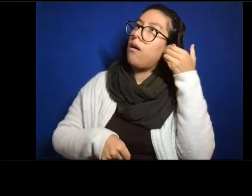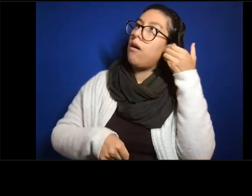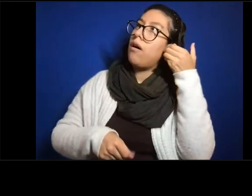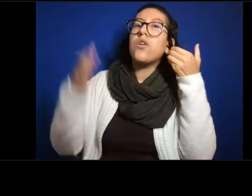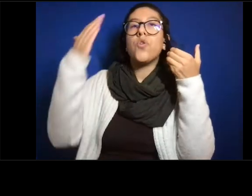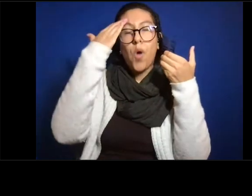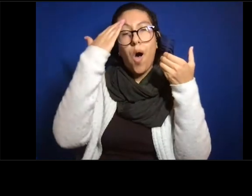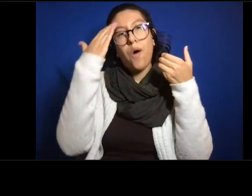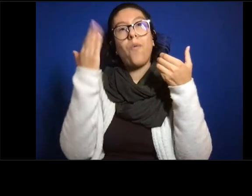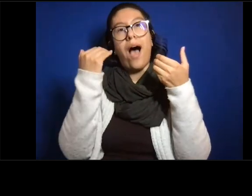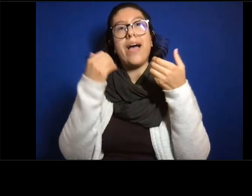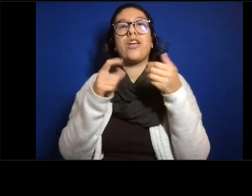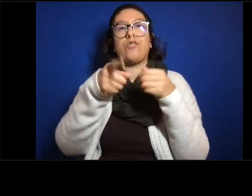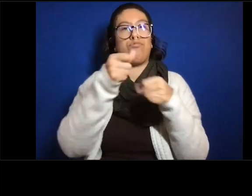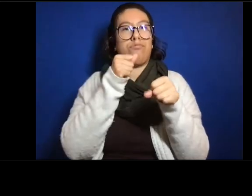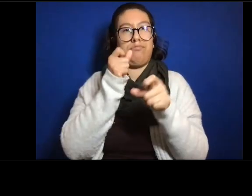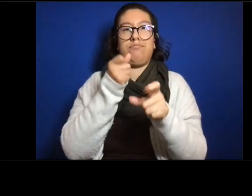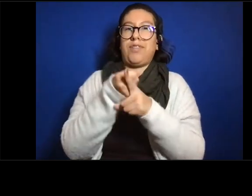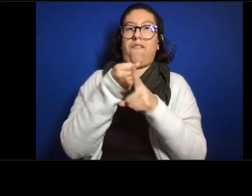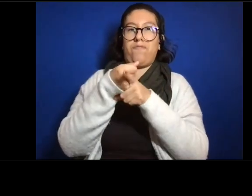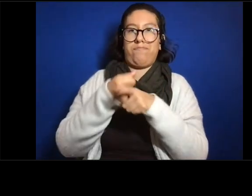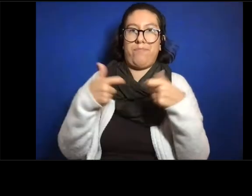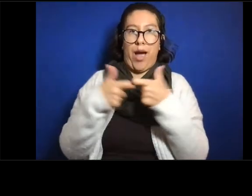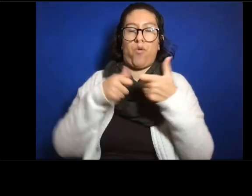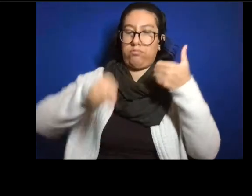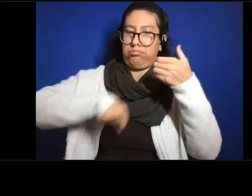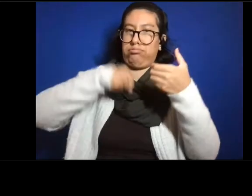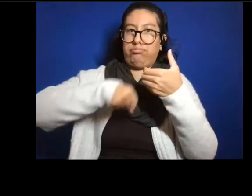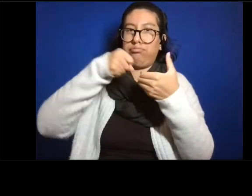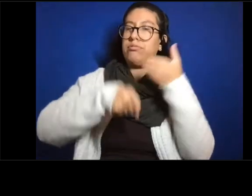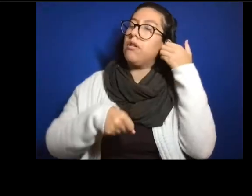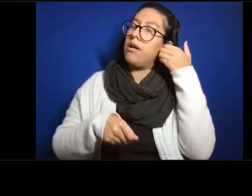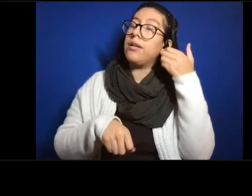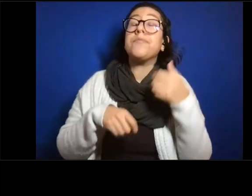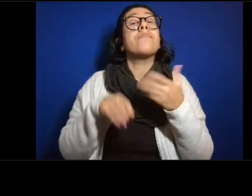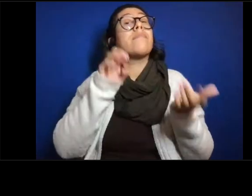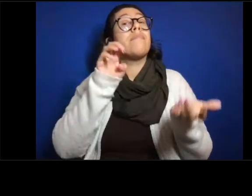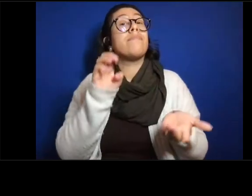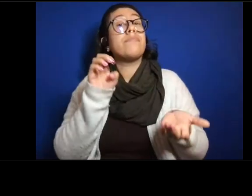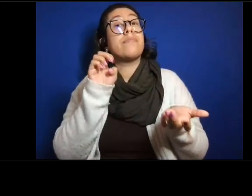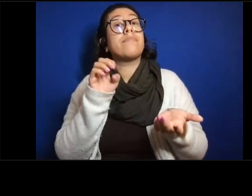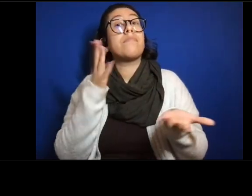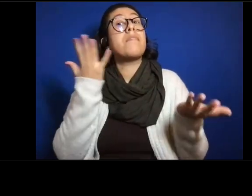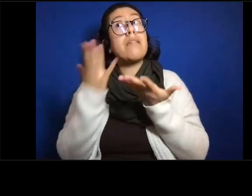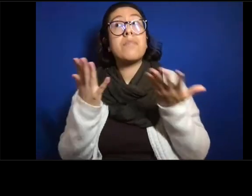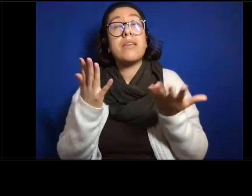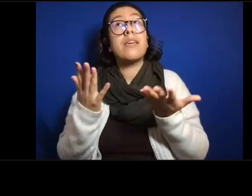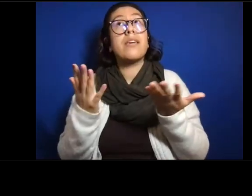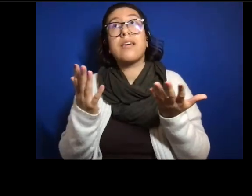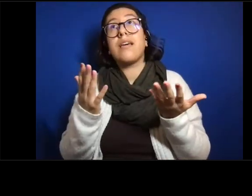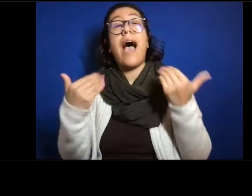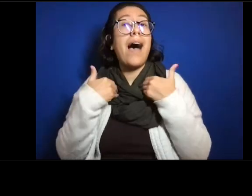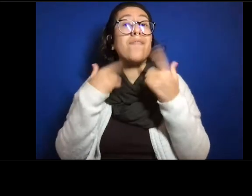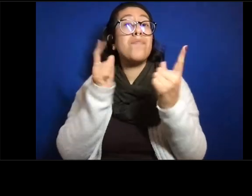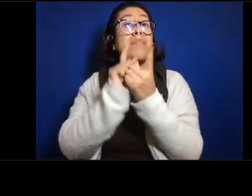And Eve, this is what I was getting at with the plan with my kids, a meetup place if you have to leave the house,